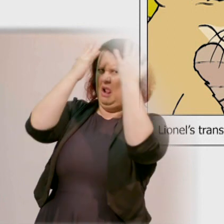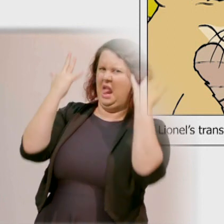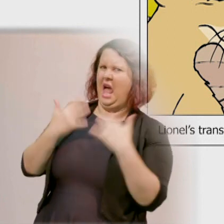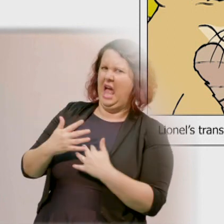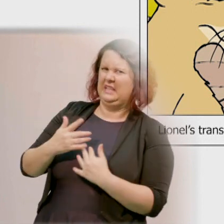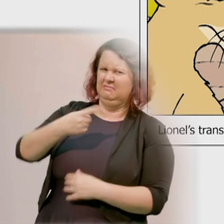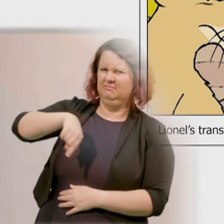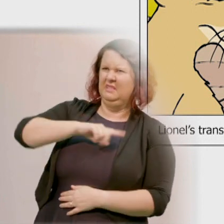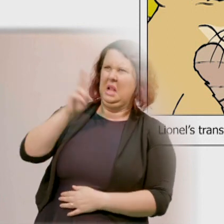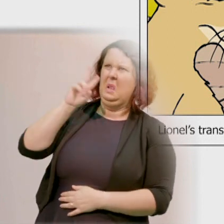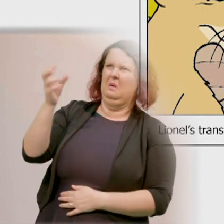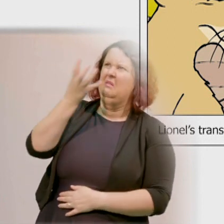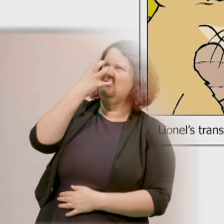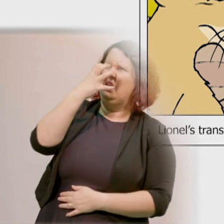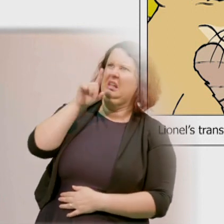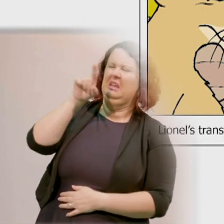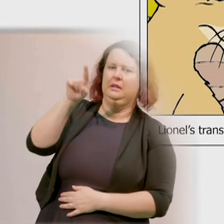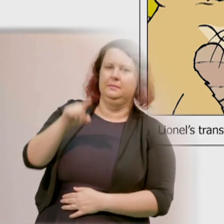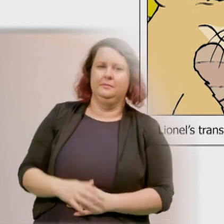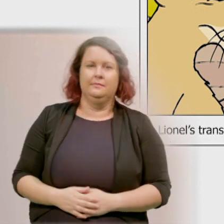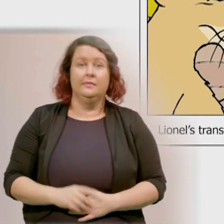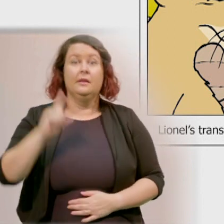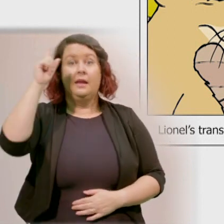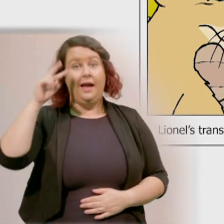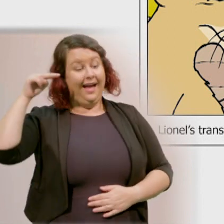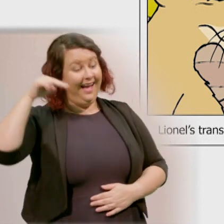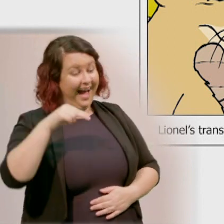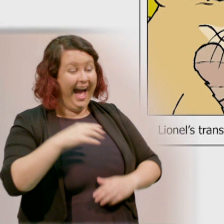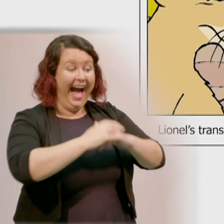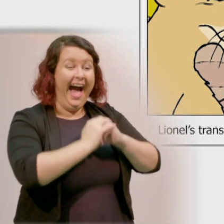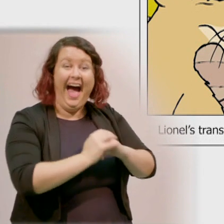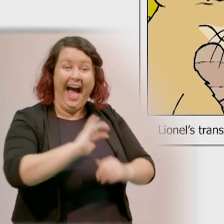to show they do not think Lionel is a typical lion. They actually look kind of cranky.